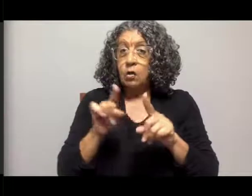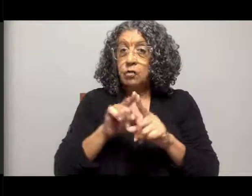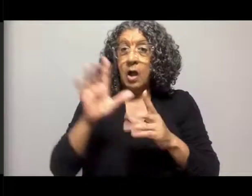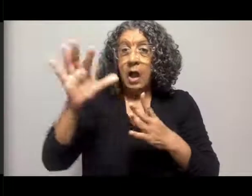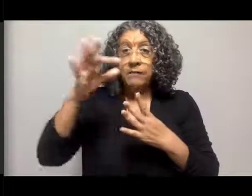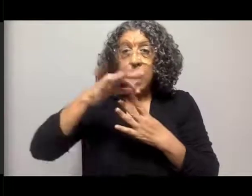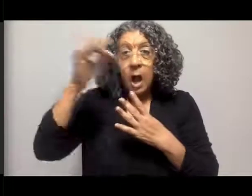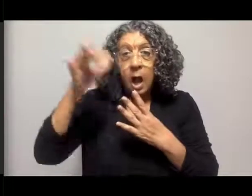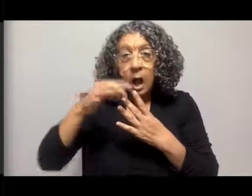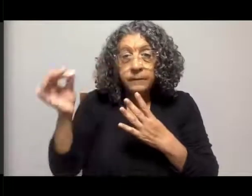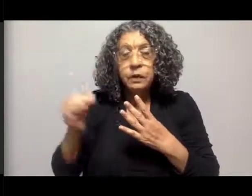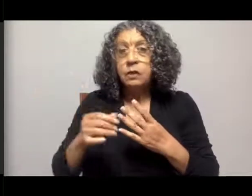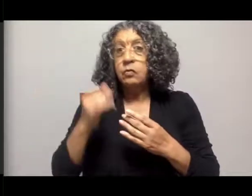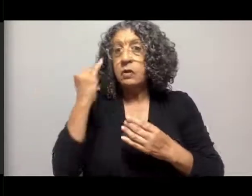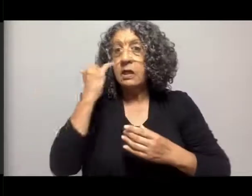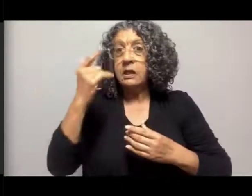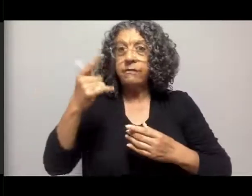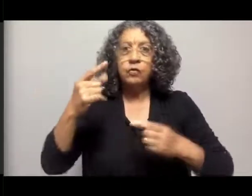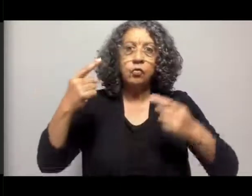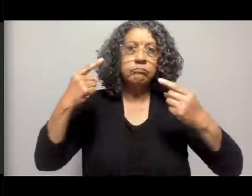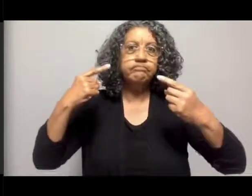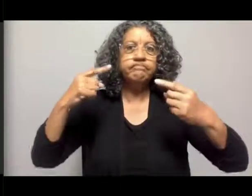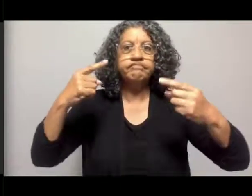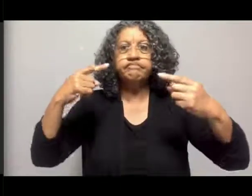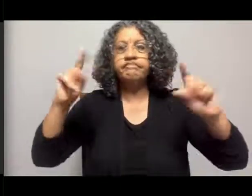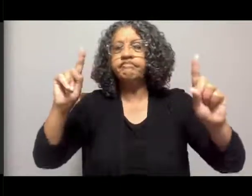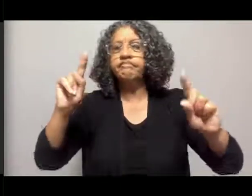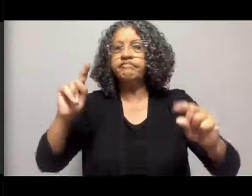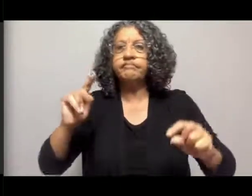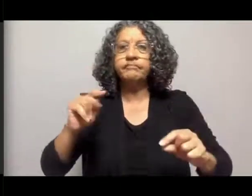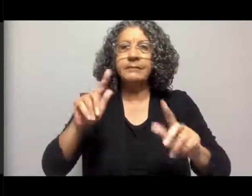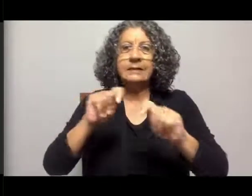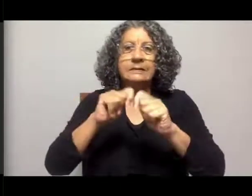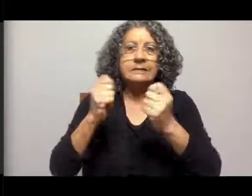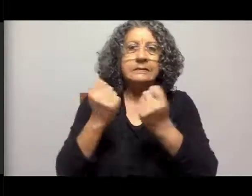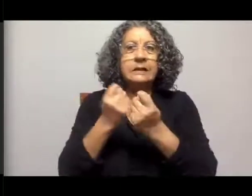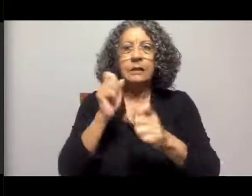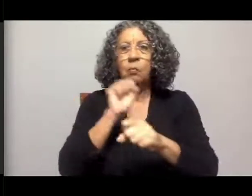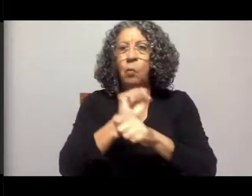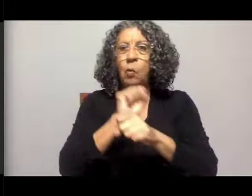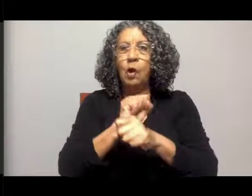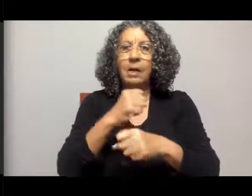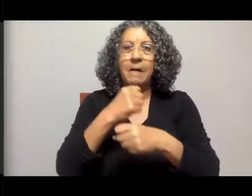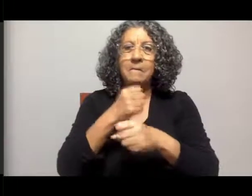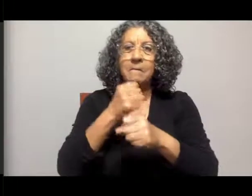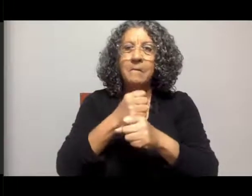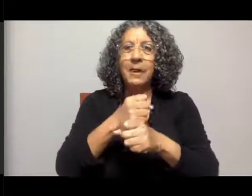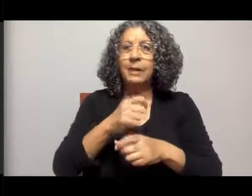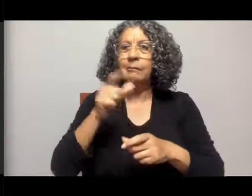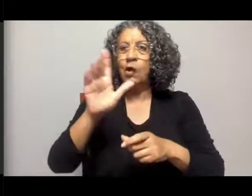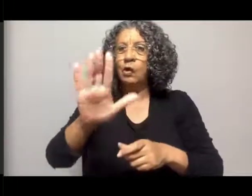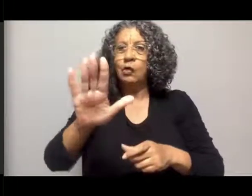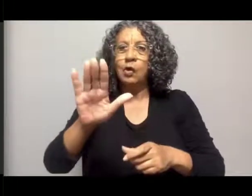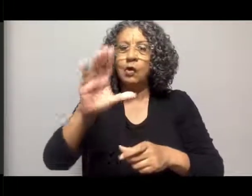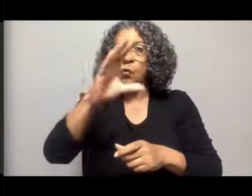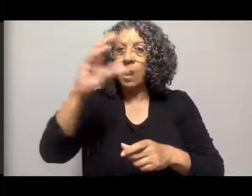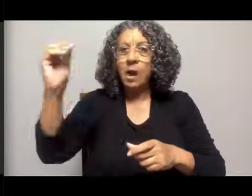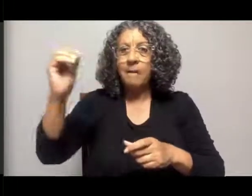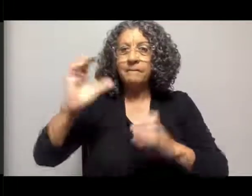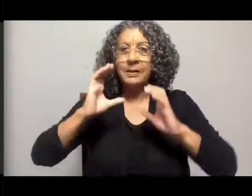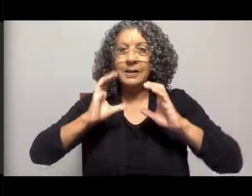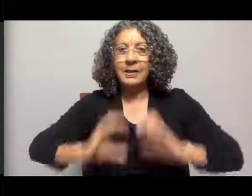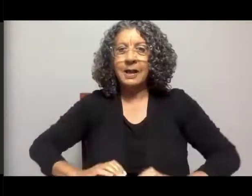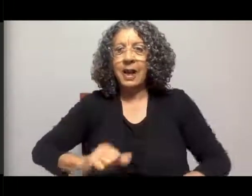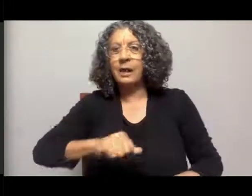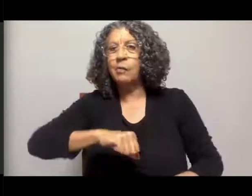and then you know this is optional if you receive like a team award ward